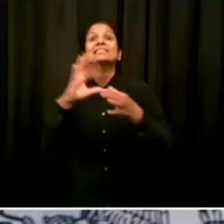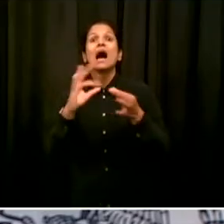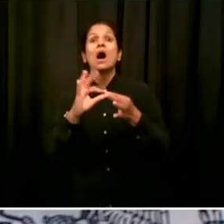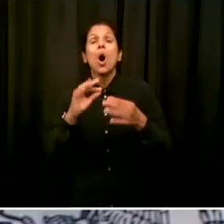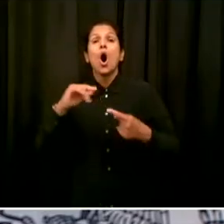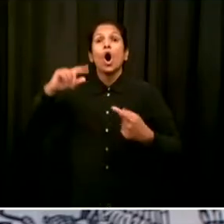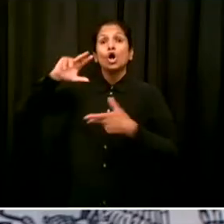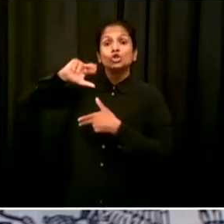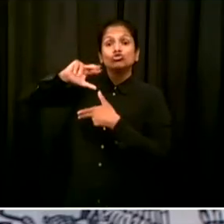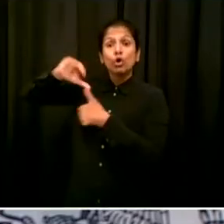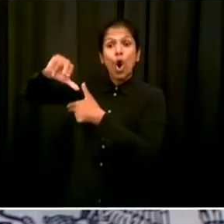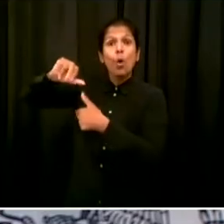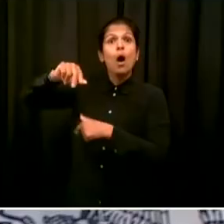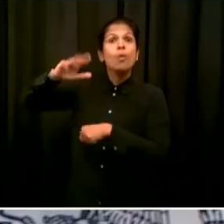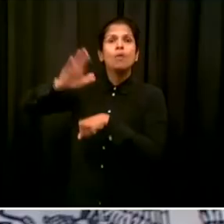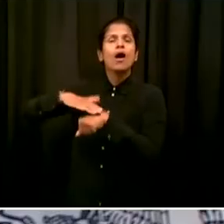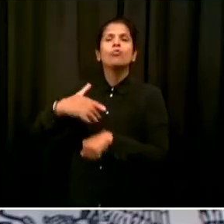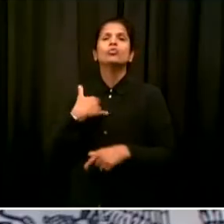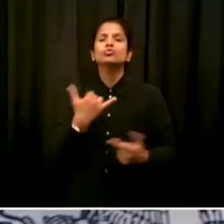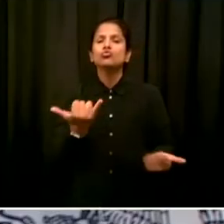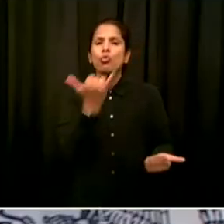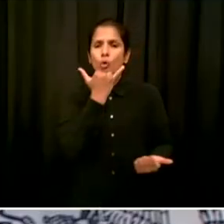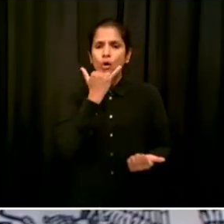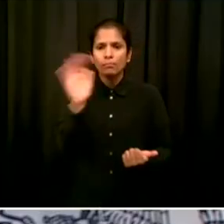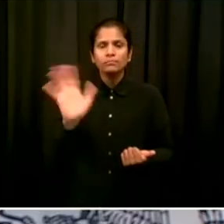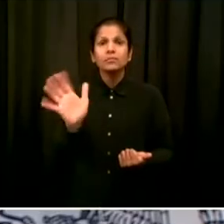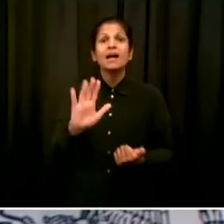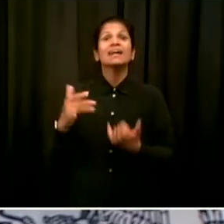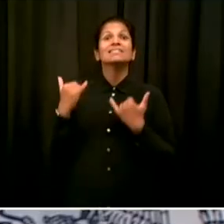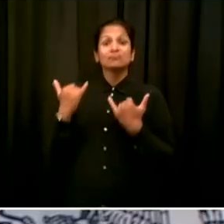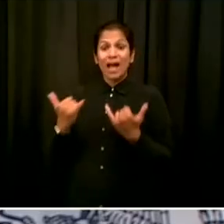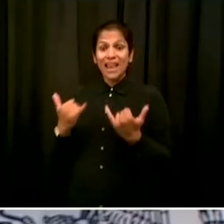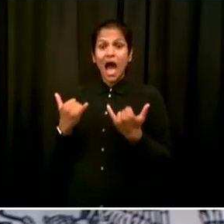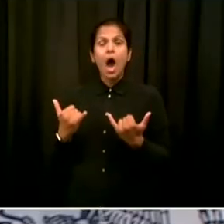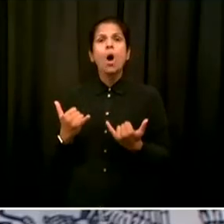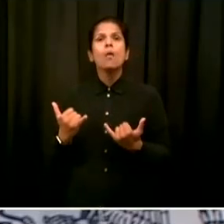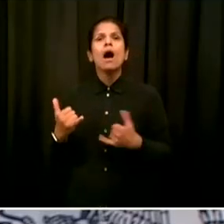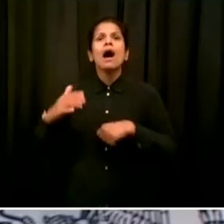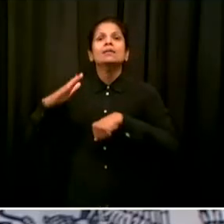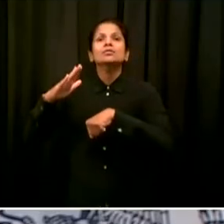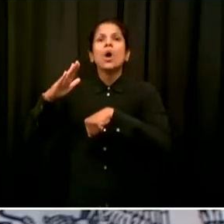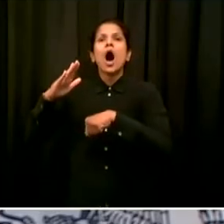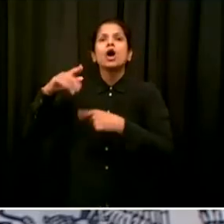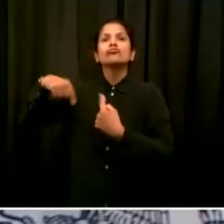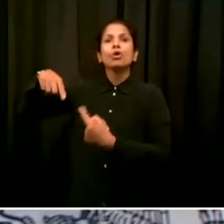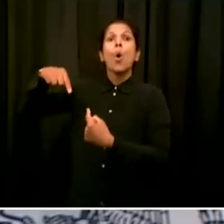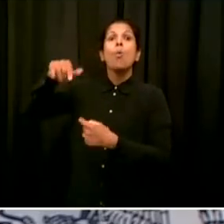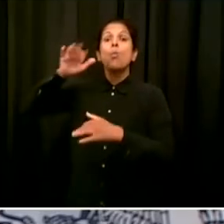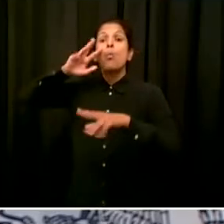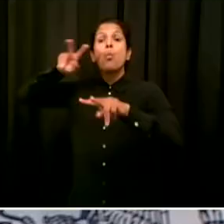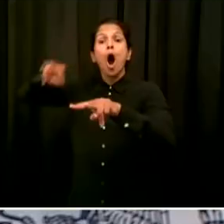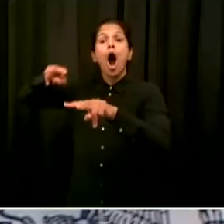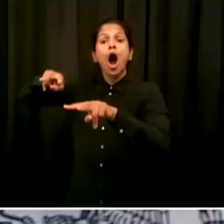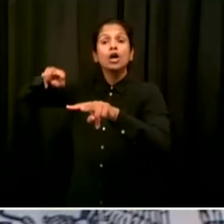EARLIER USING THE PHRASE TORNADO WARNING. IT IS A TORNADO WAH TCWHCHI IS LESS SEVERE THAN